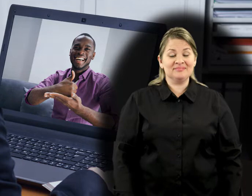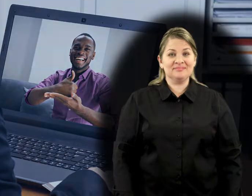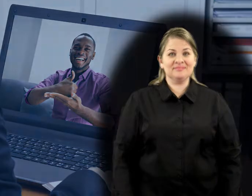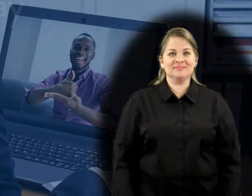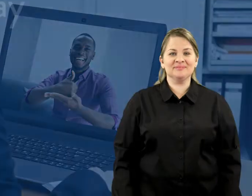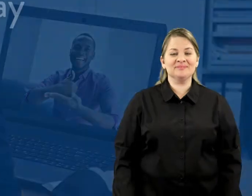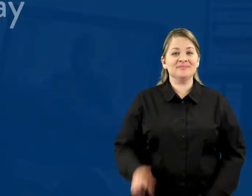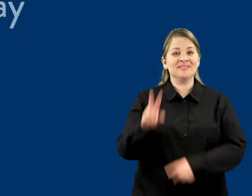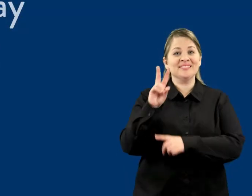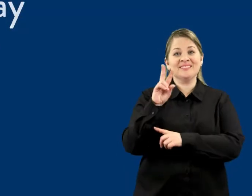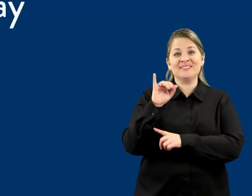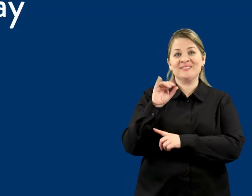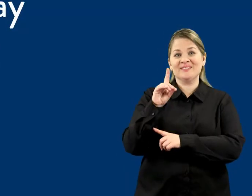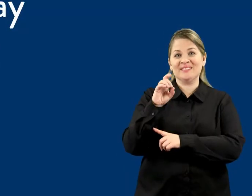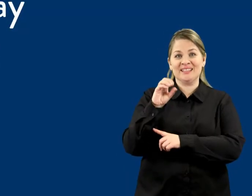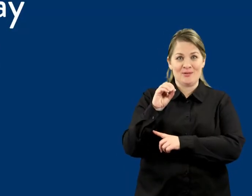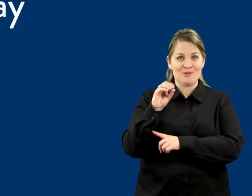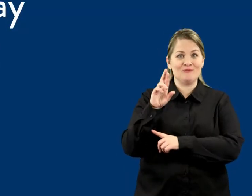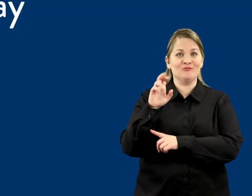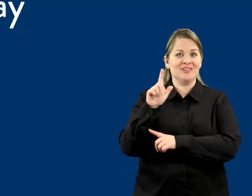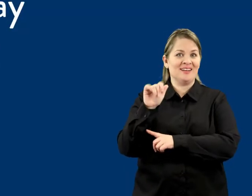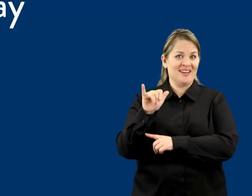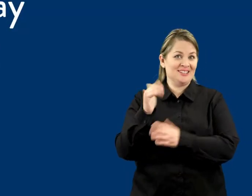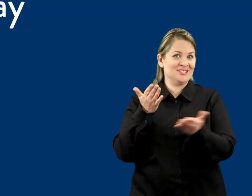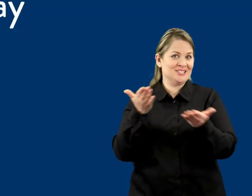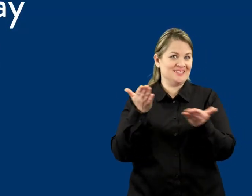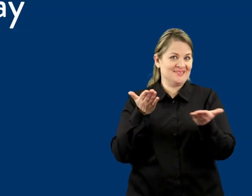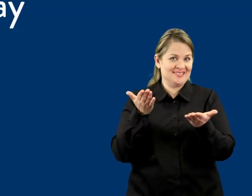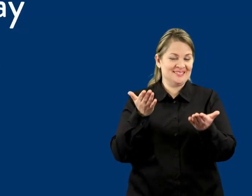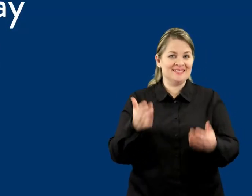Video relay services.